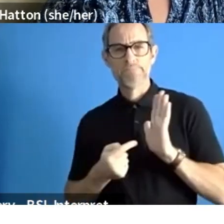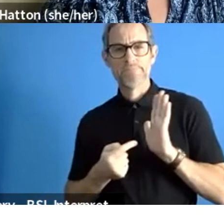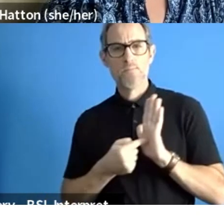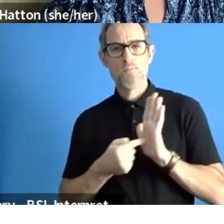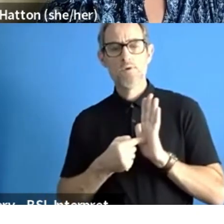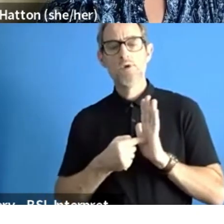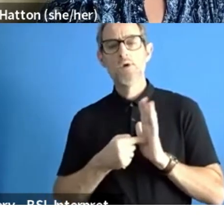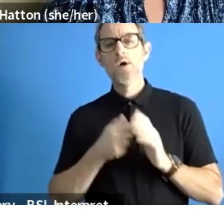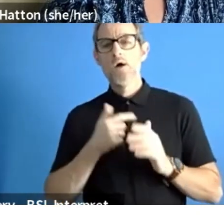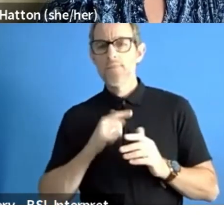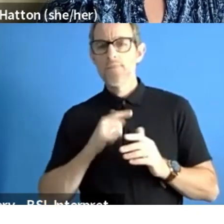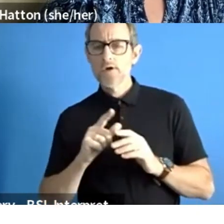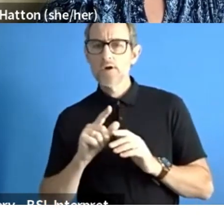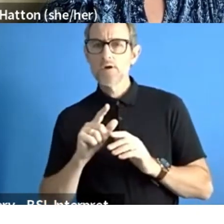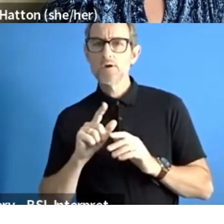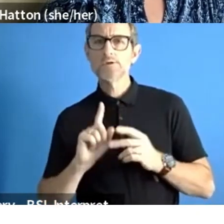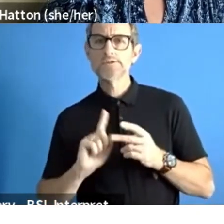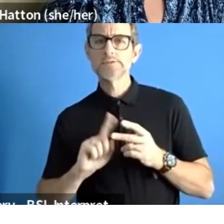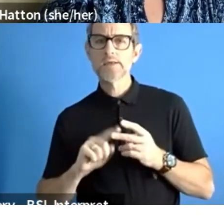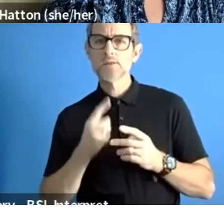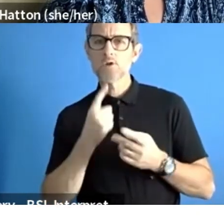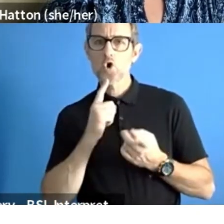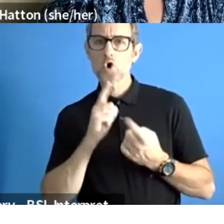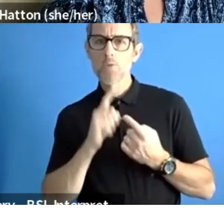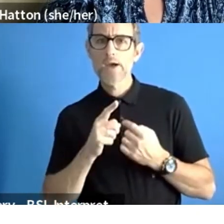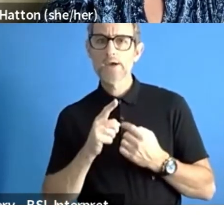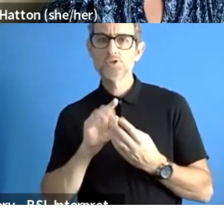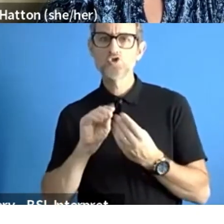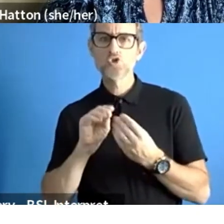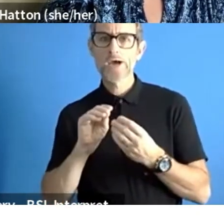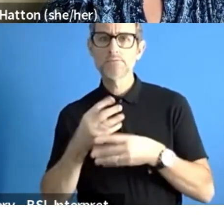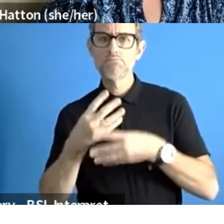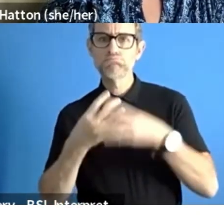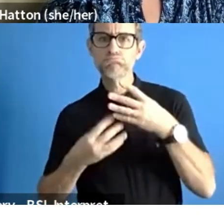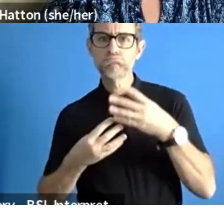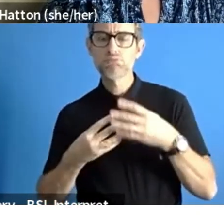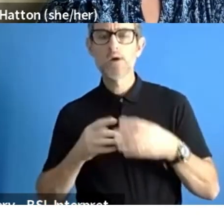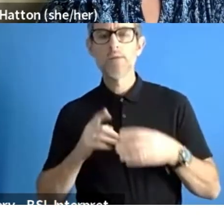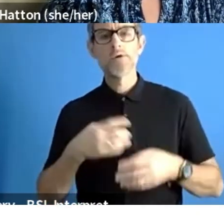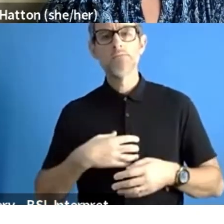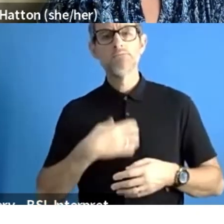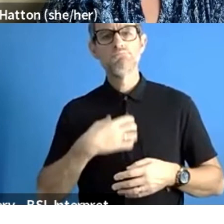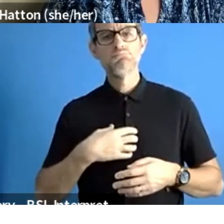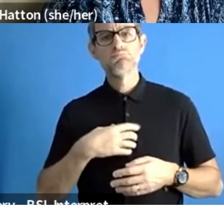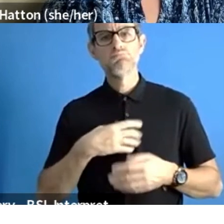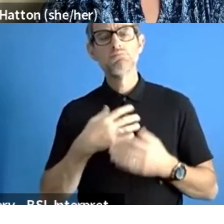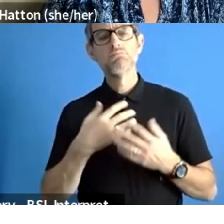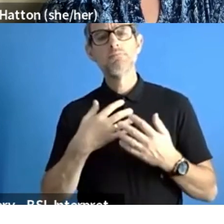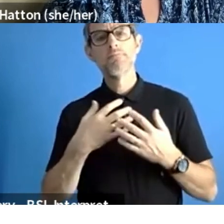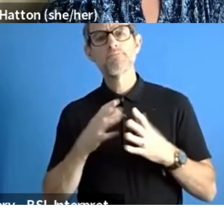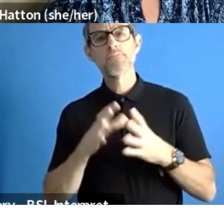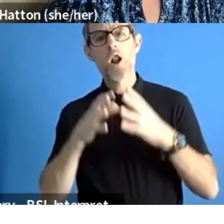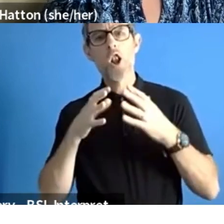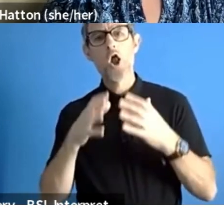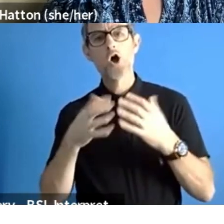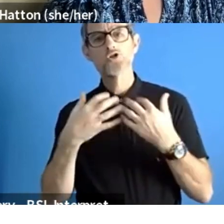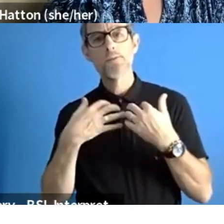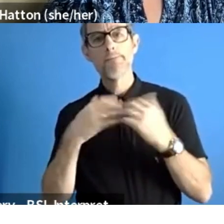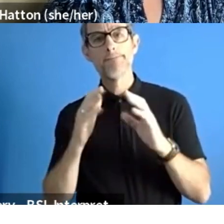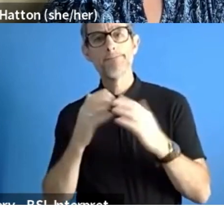Another comment in the chat is about being surprised at how disinterested large public sector organisations can be regarding the